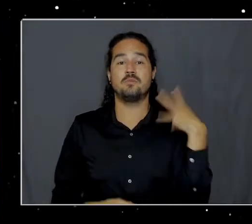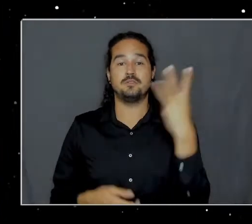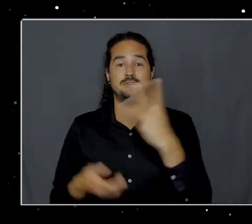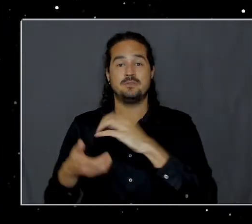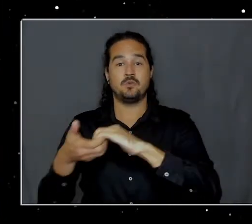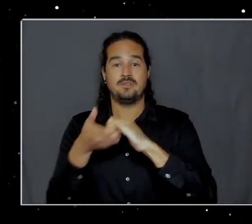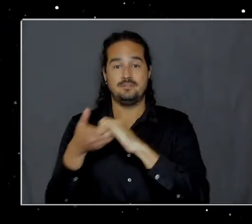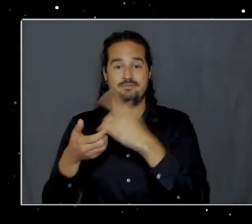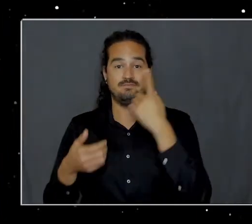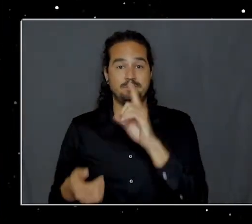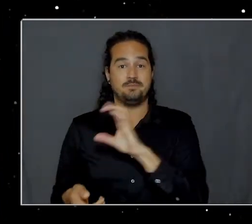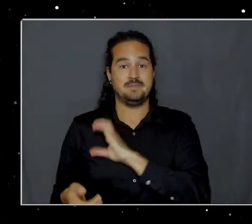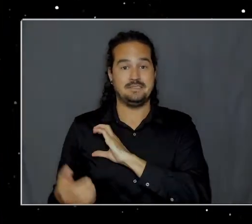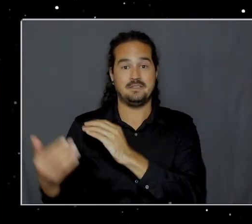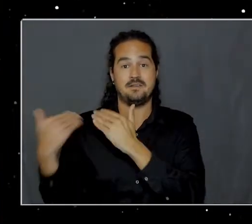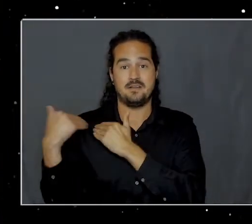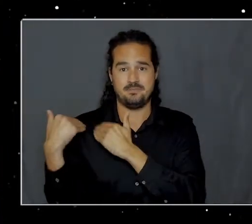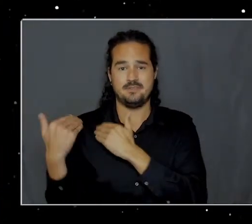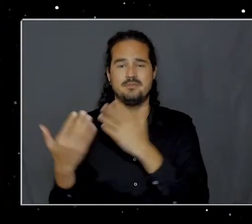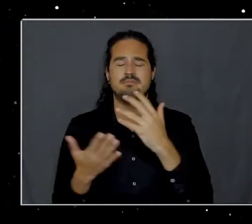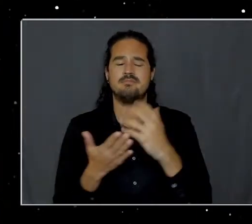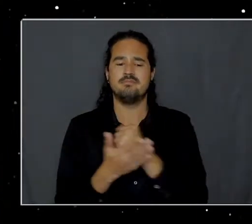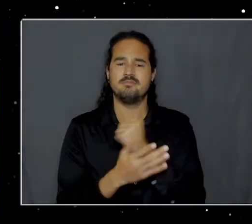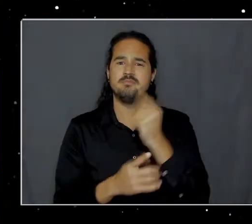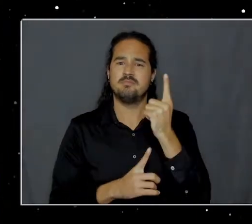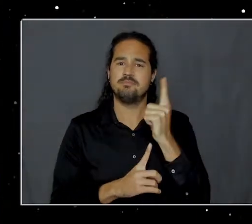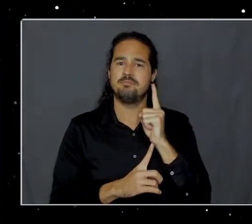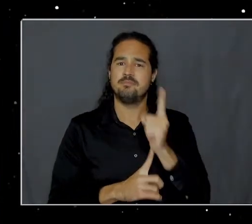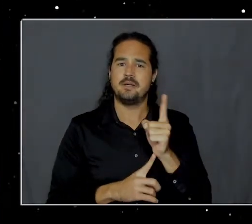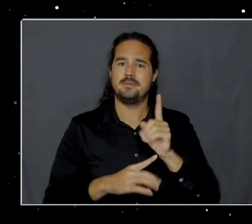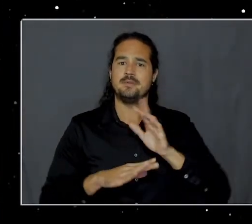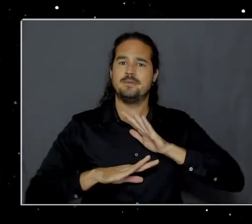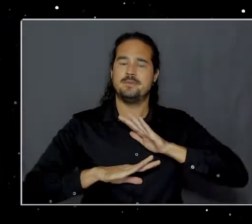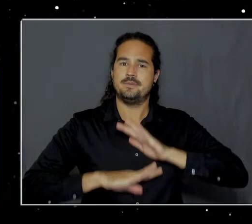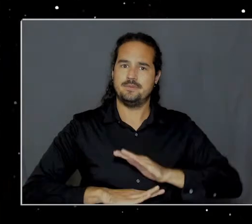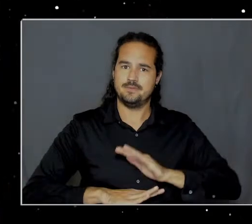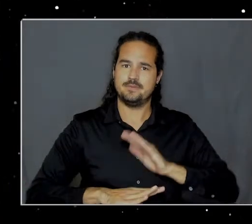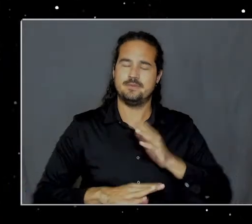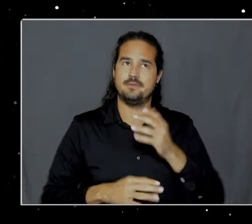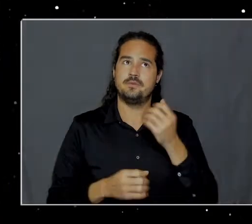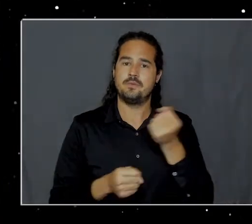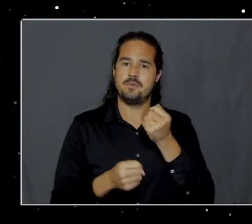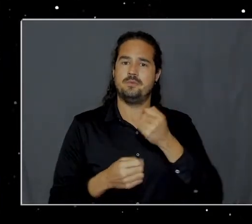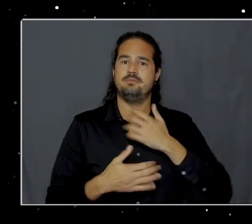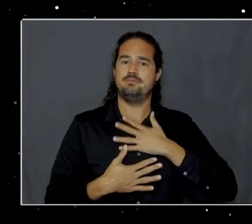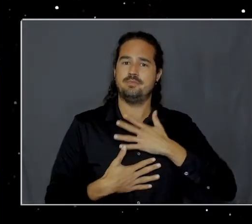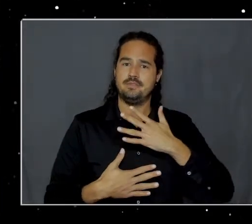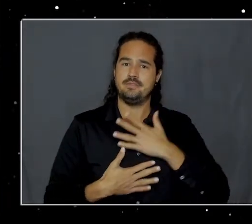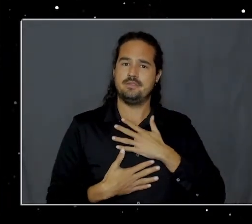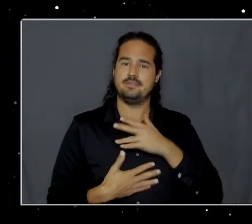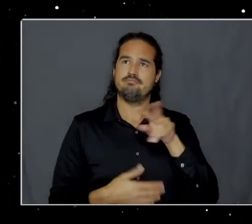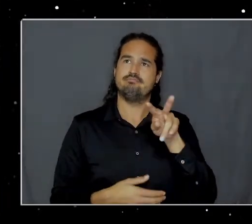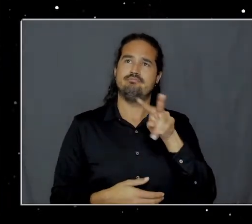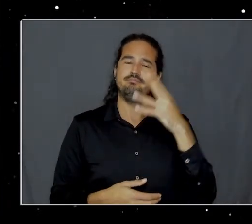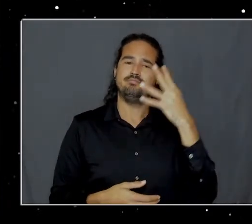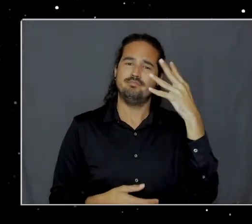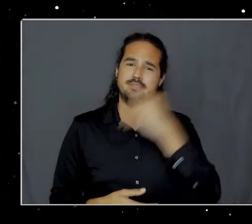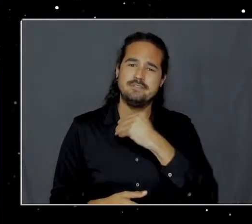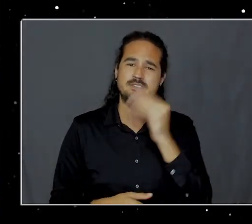WE ALSO JUST WANT TO TAKE A MOMENT TO TAKE A BREATH AFTER THAT BEAUTIFUL ACCEPTANCE SPEECH